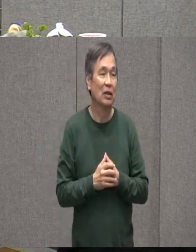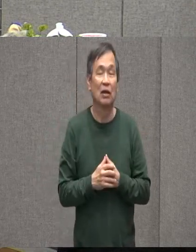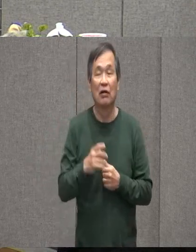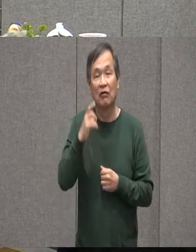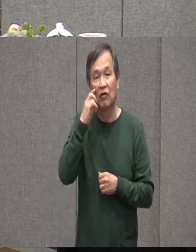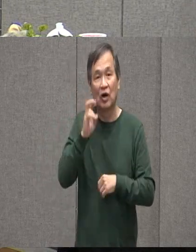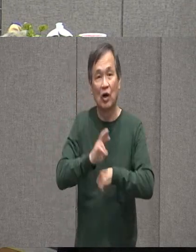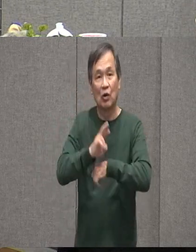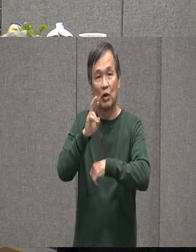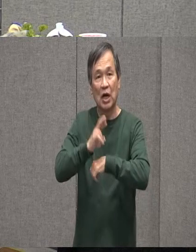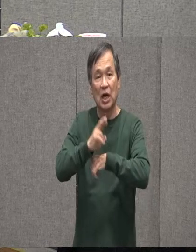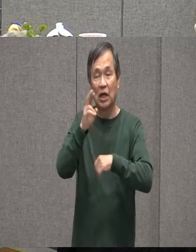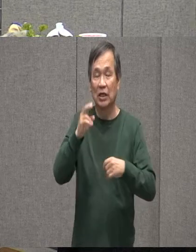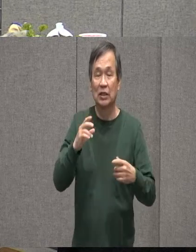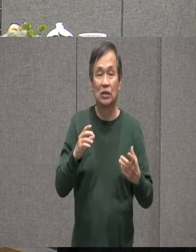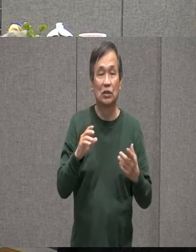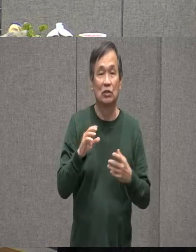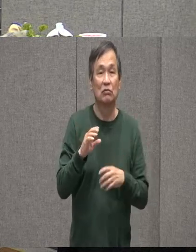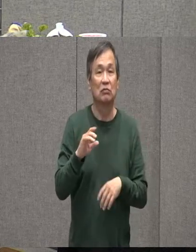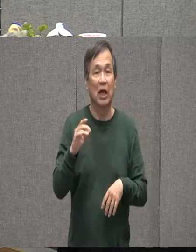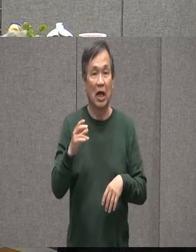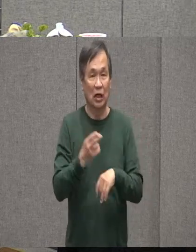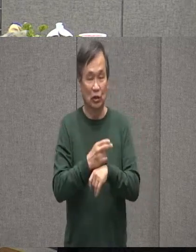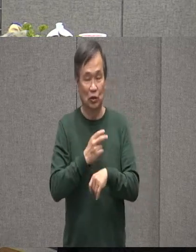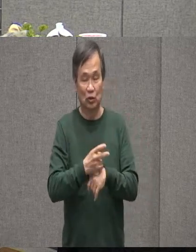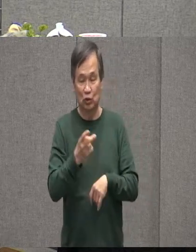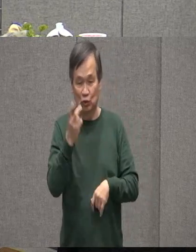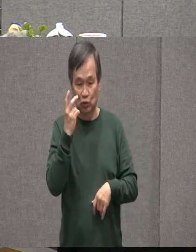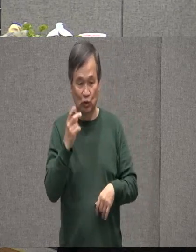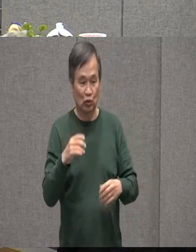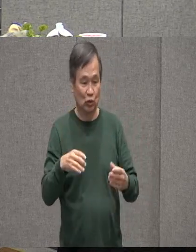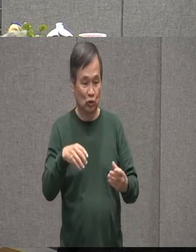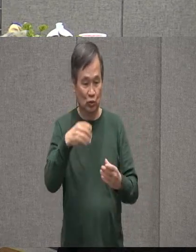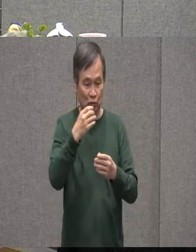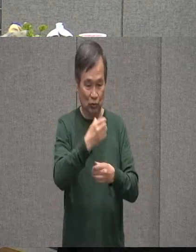is take my two pieces of cardboard and I could just tape them together, right?